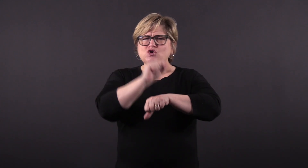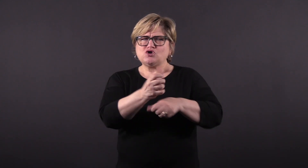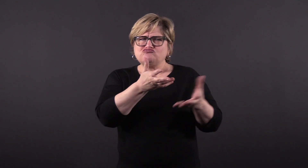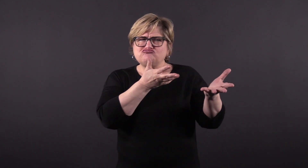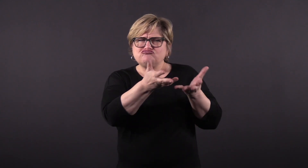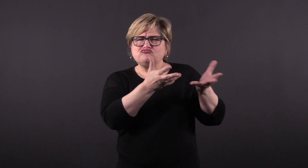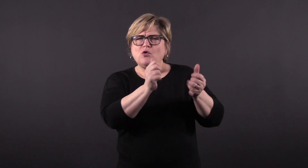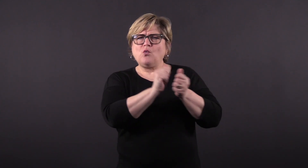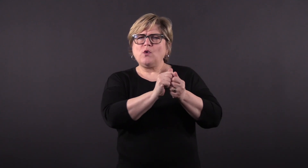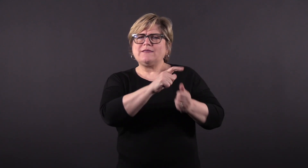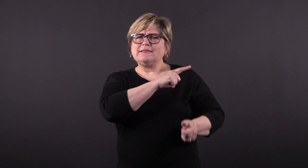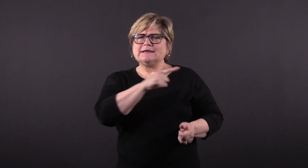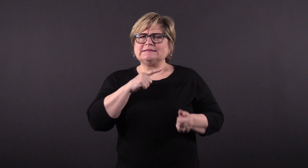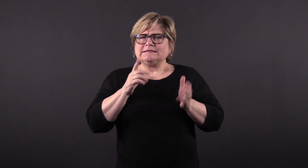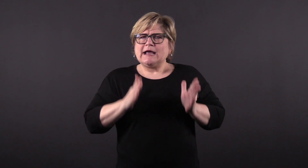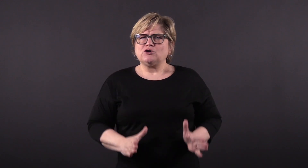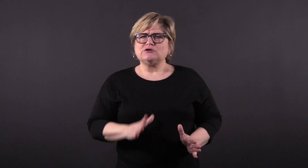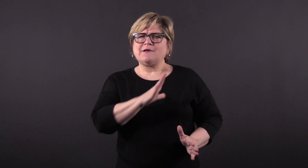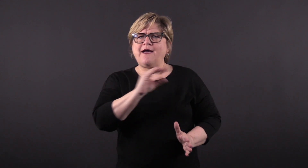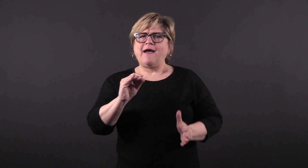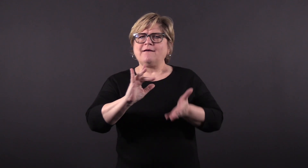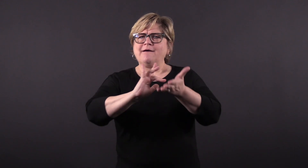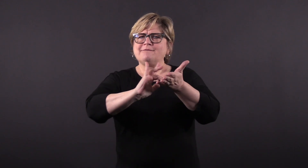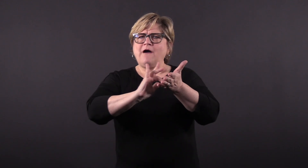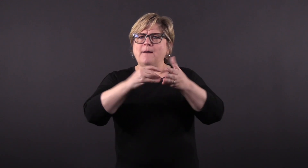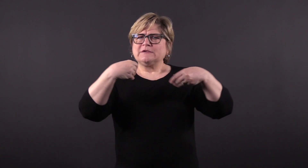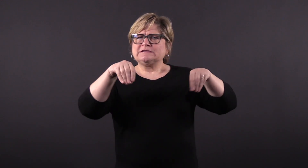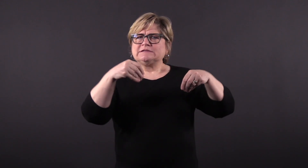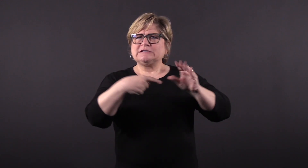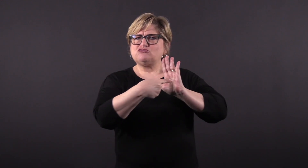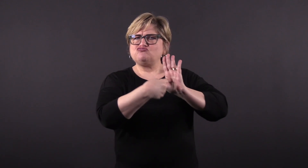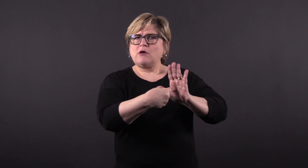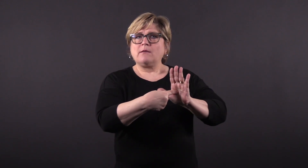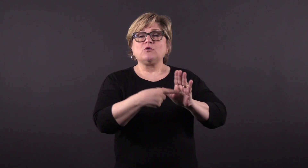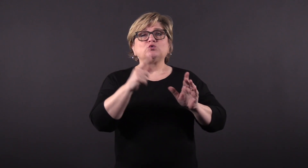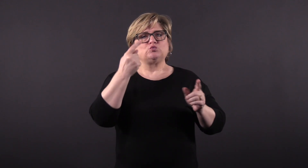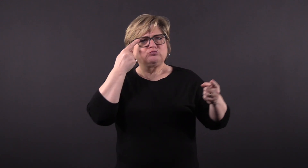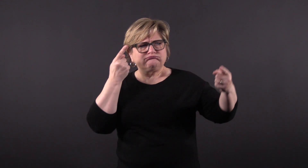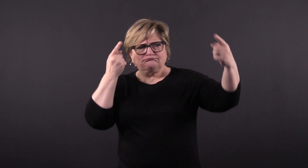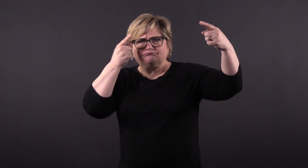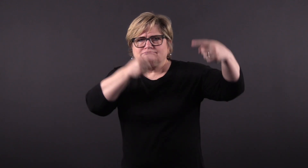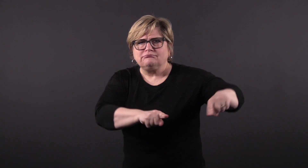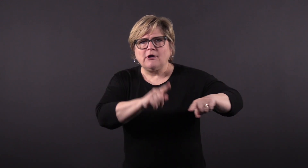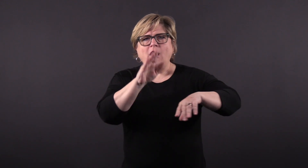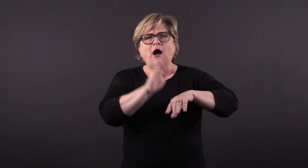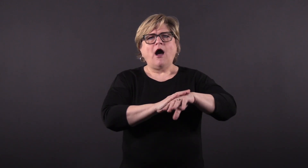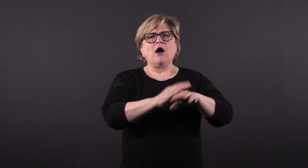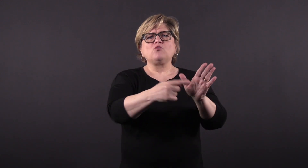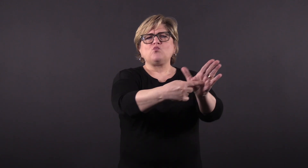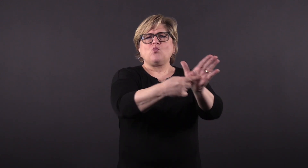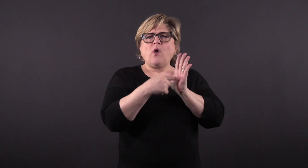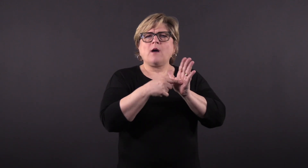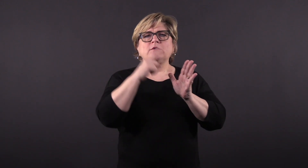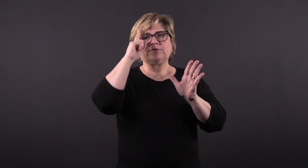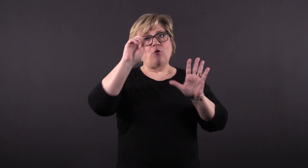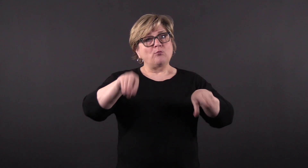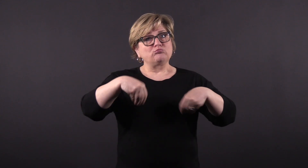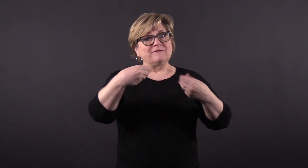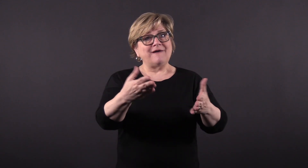legislators and pharmacy representatives to agree on requirements for providing